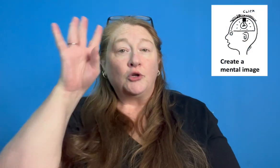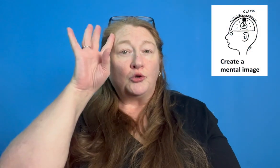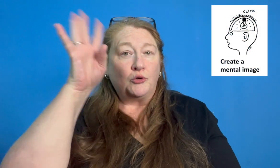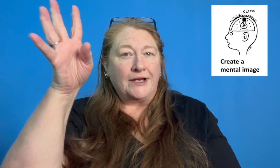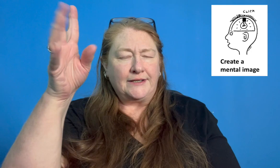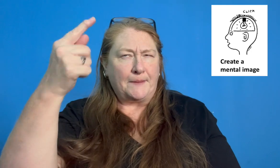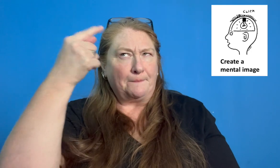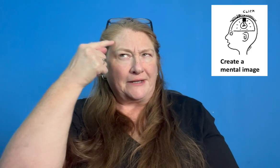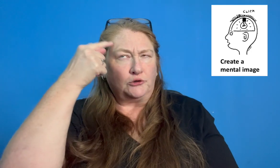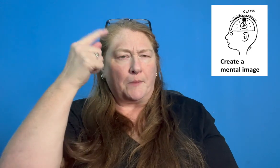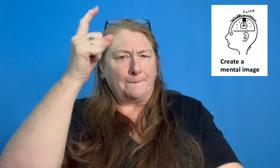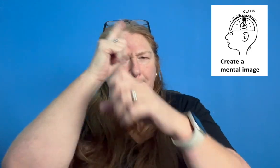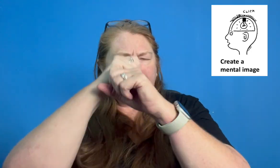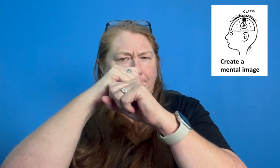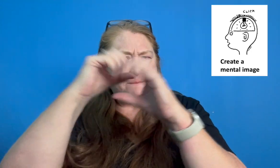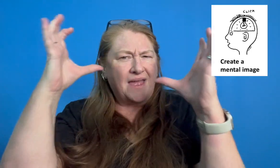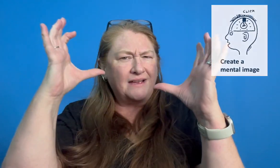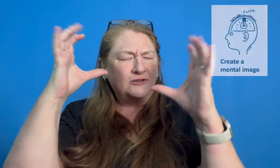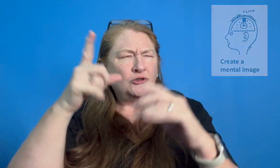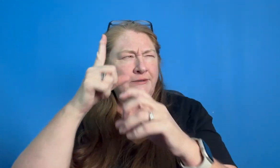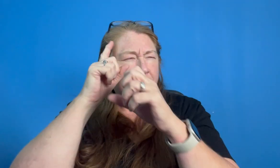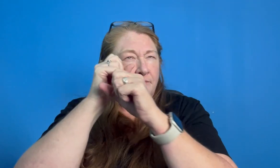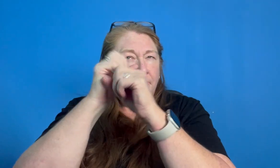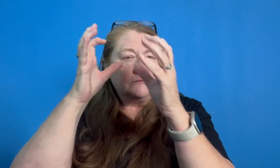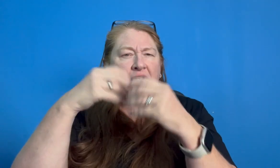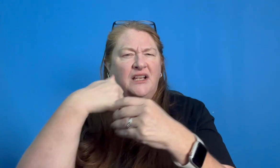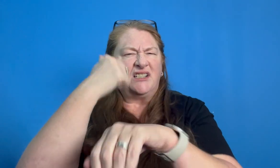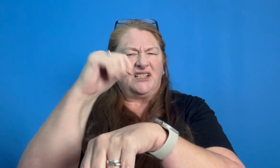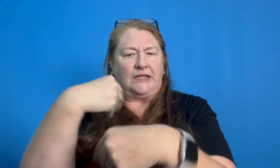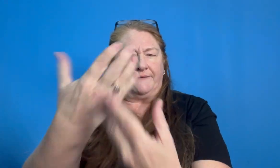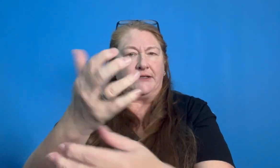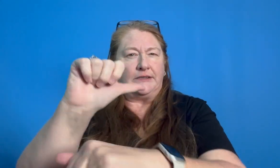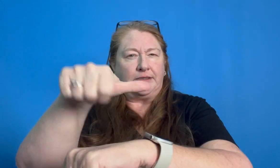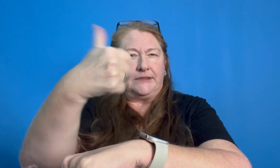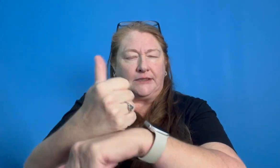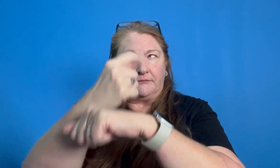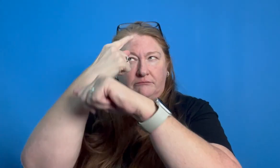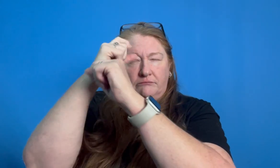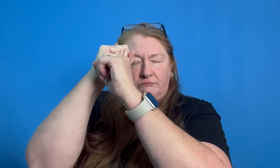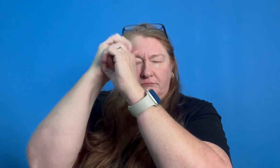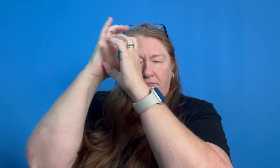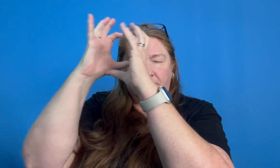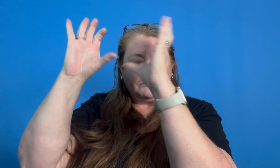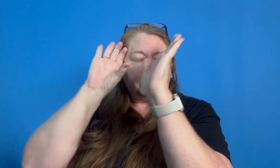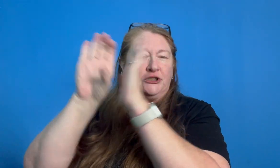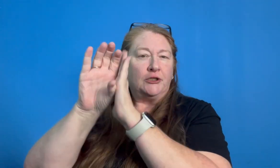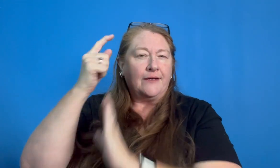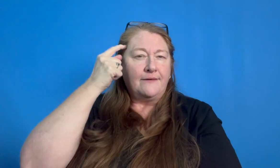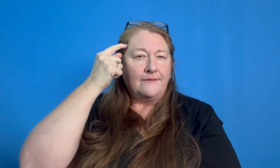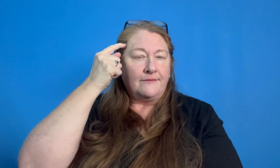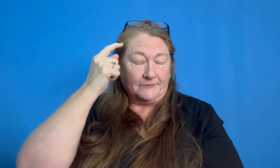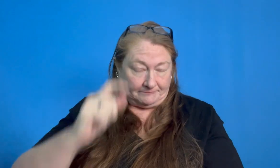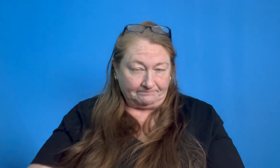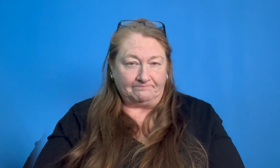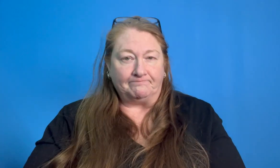Create a mental image - create an image mentally.